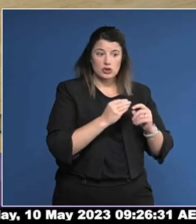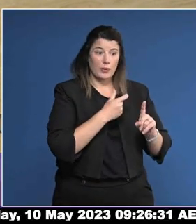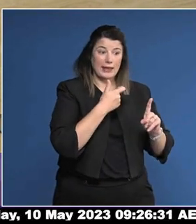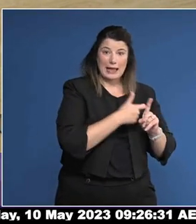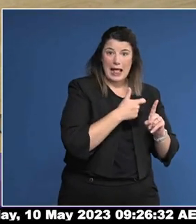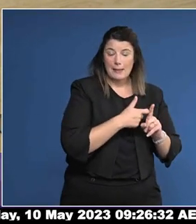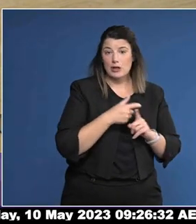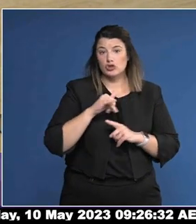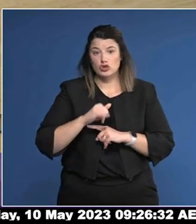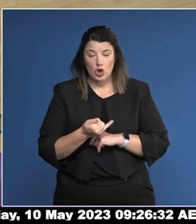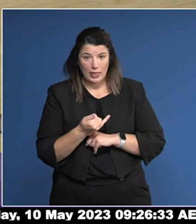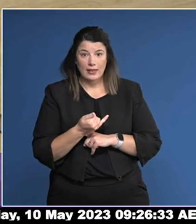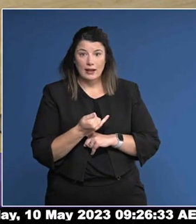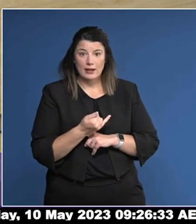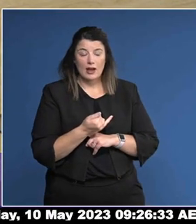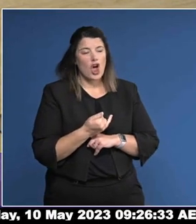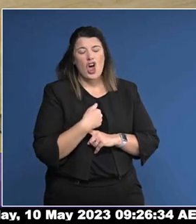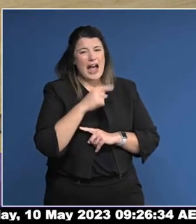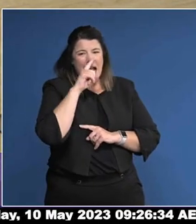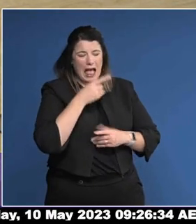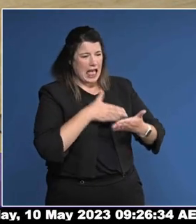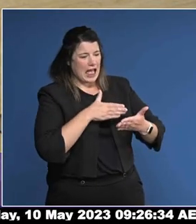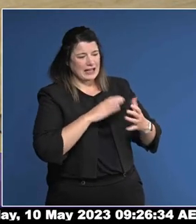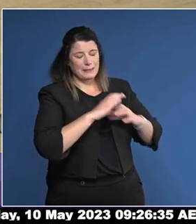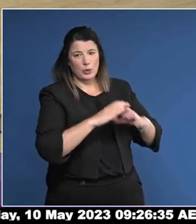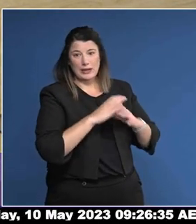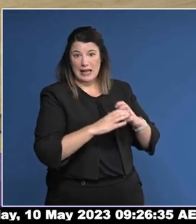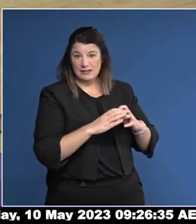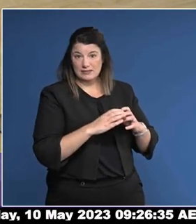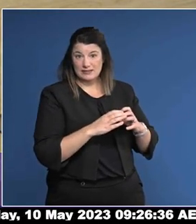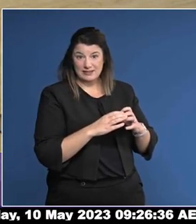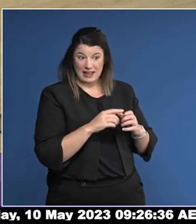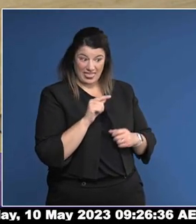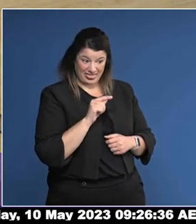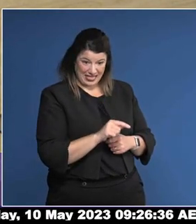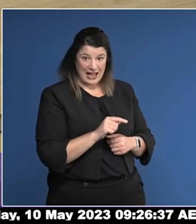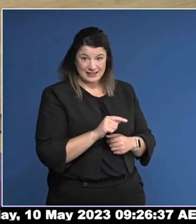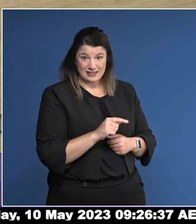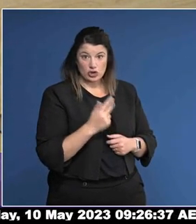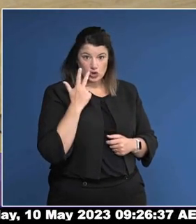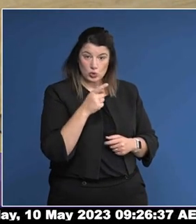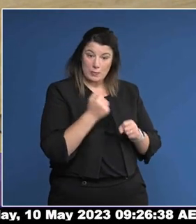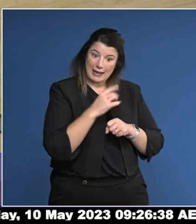the basis that they were non-verbal is reflective of an unconscious bias in the way